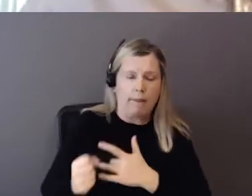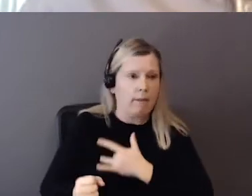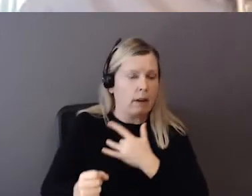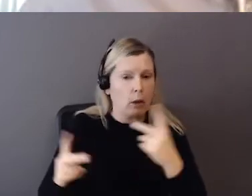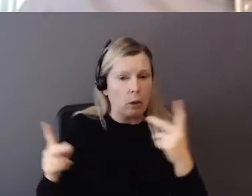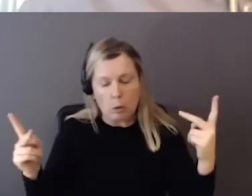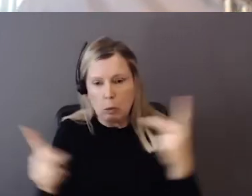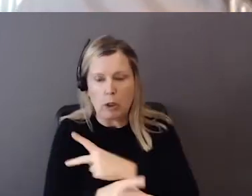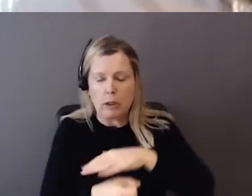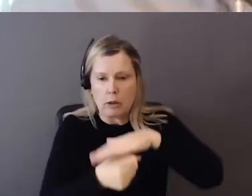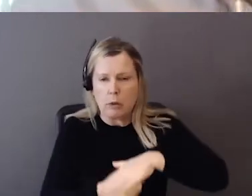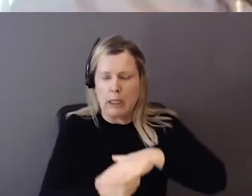is just adding more onto your plate.